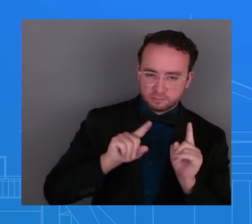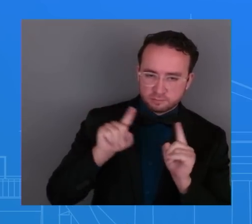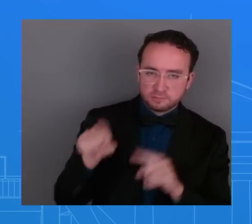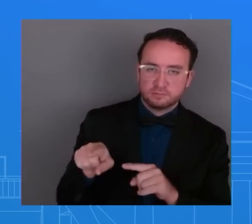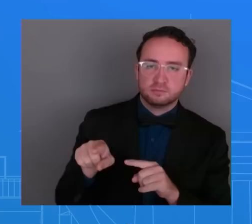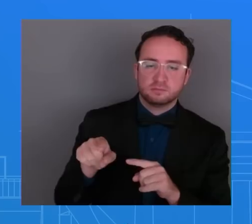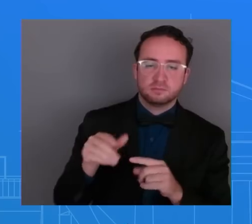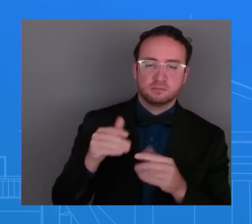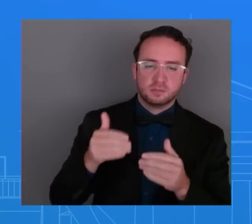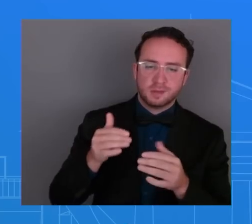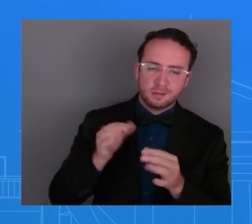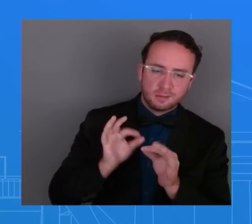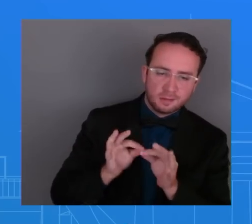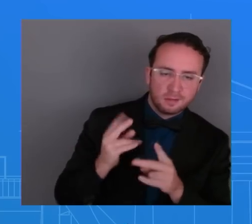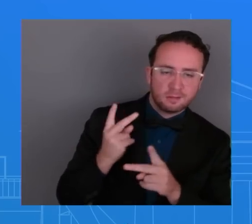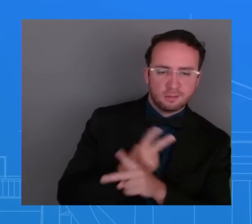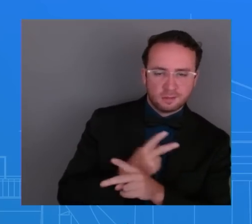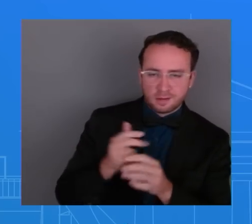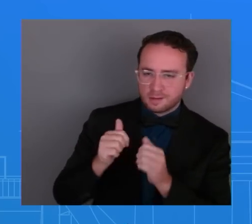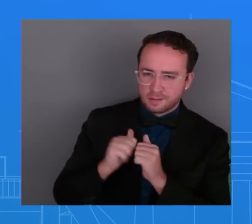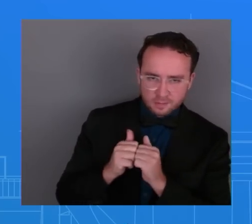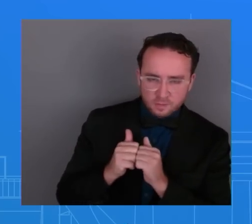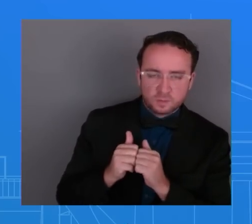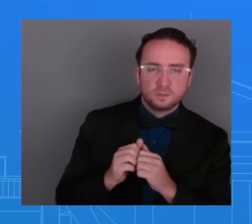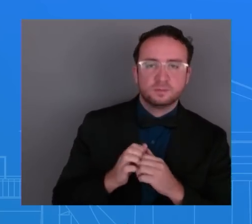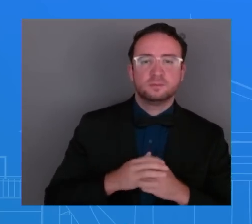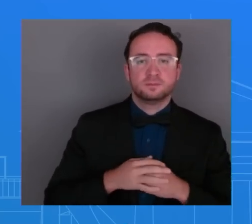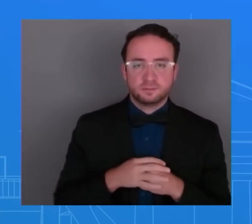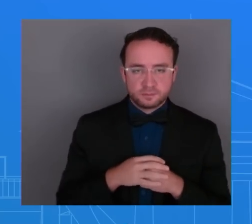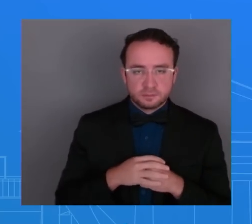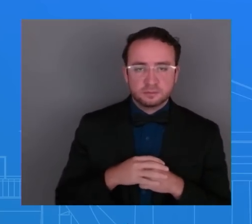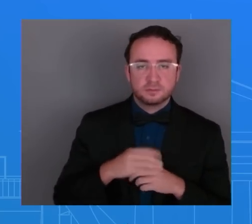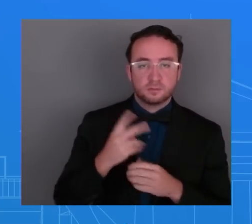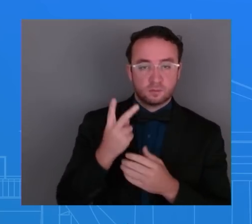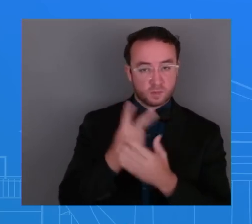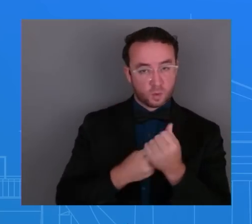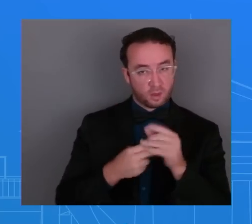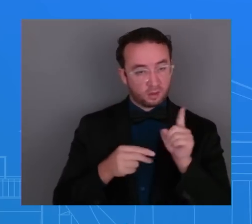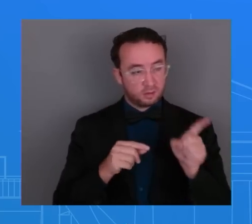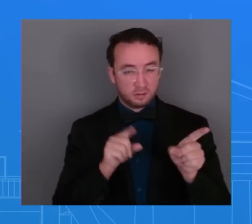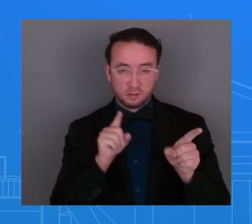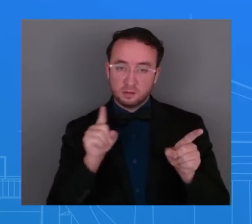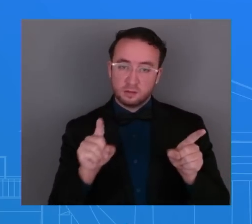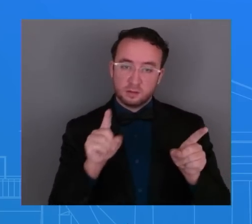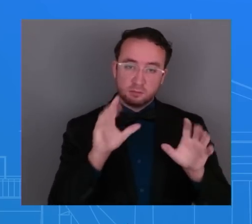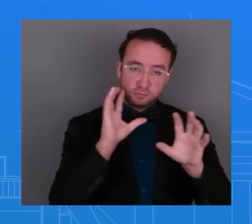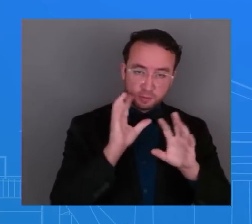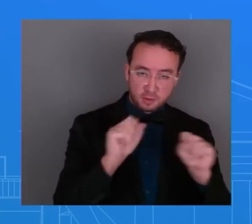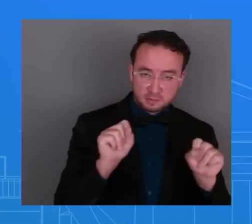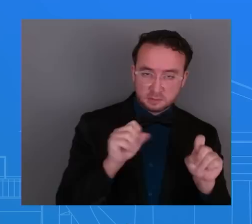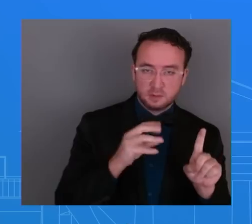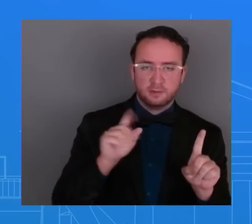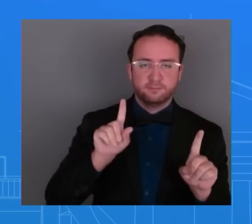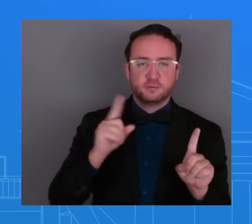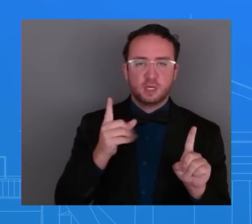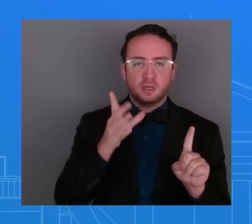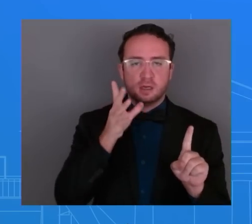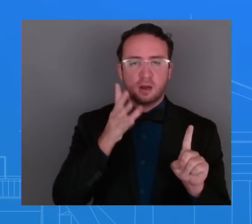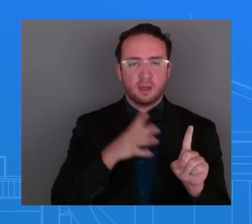This is an issue both the president and the first lady care about deeply, obviously for -- for important personal reasons to them.